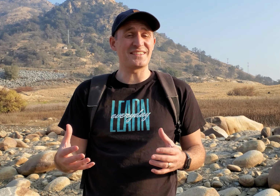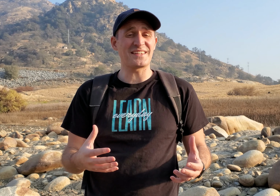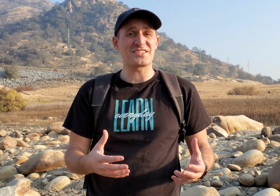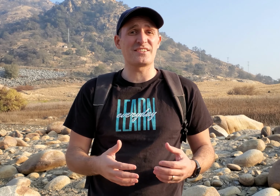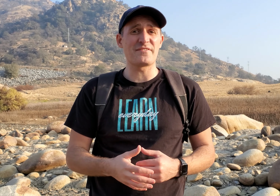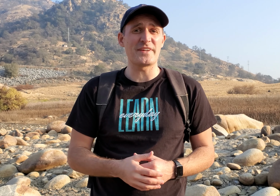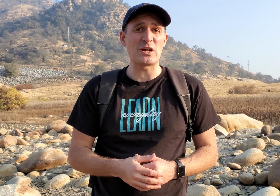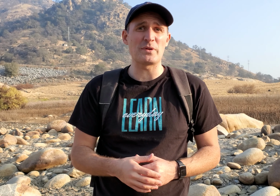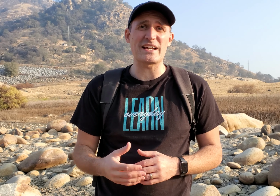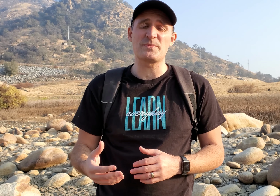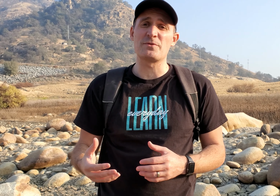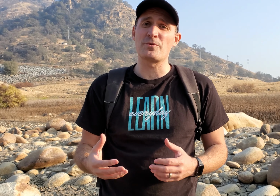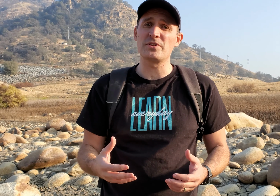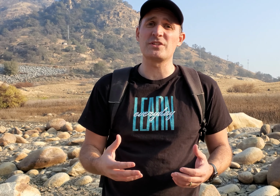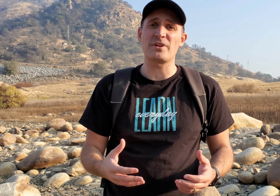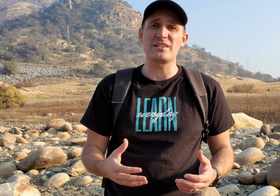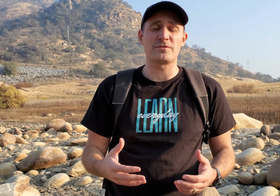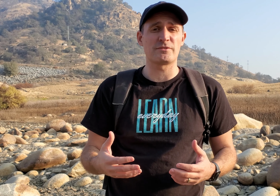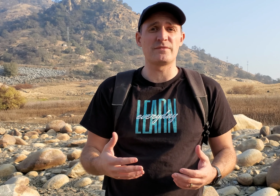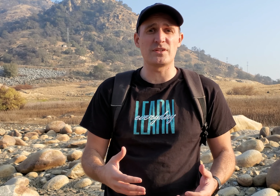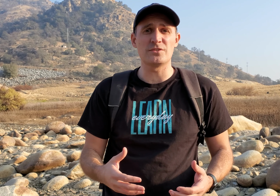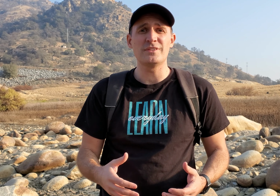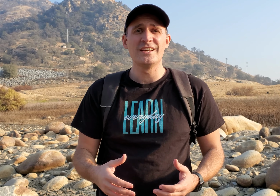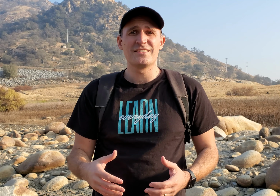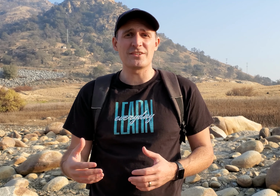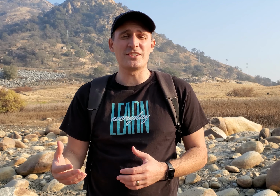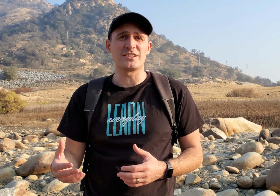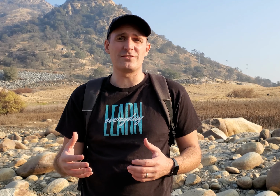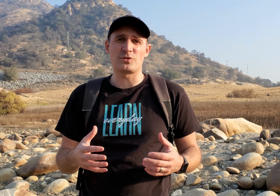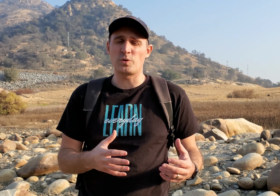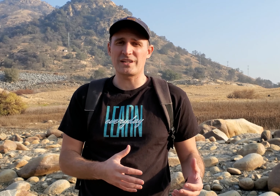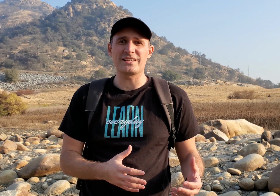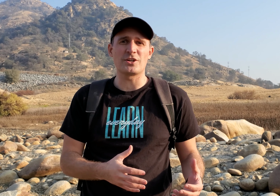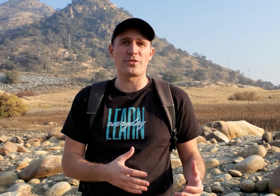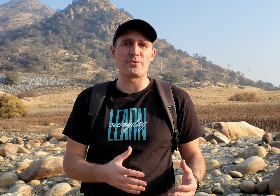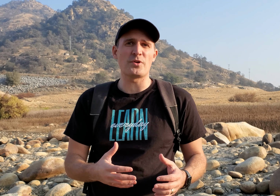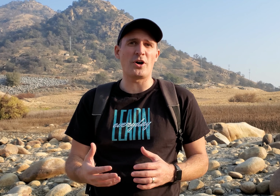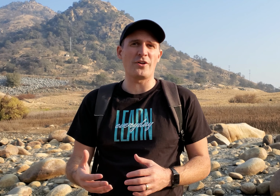section of the video will actually be really great for review so you can quickly go through all the